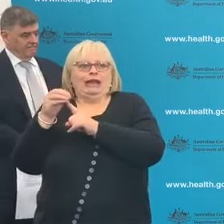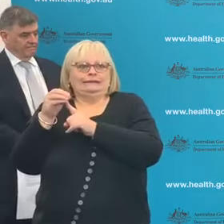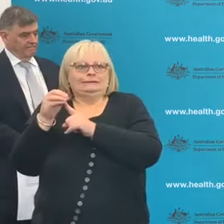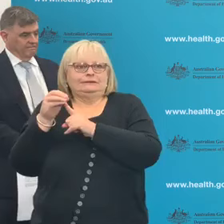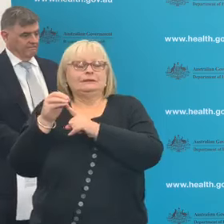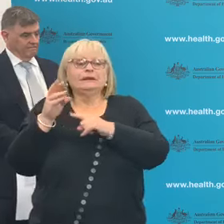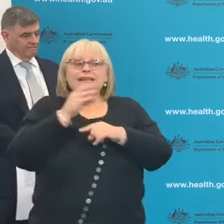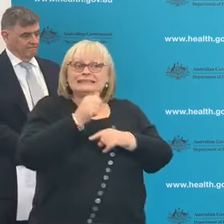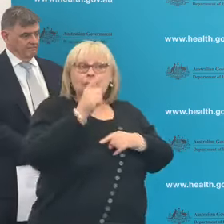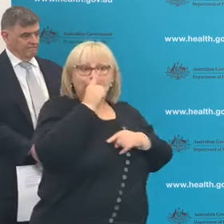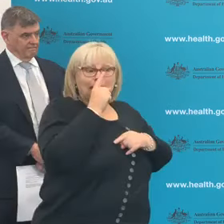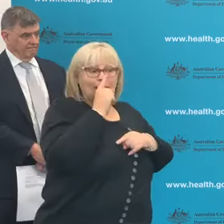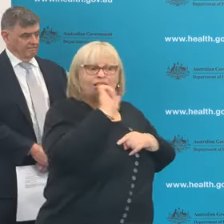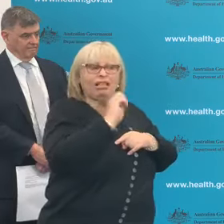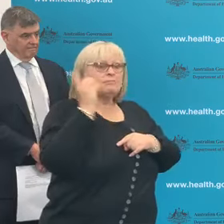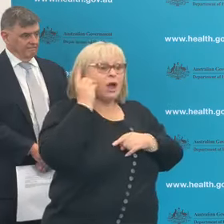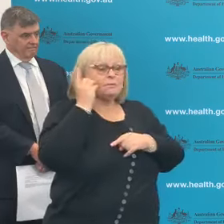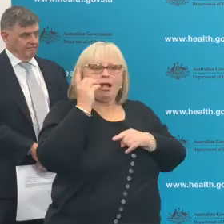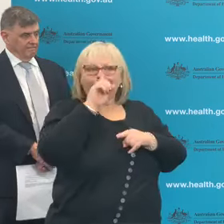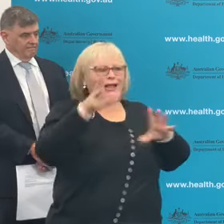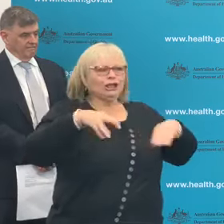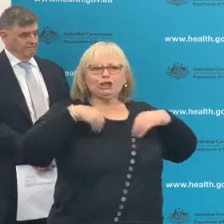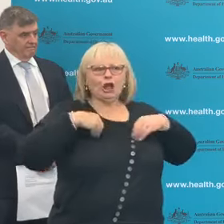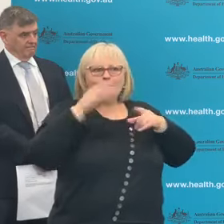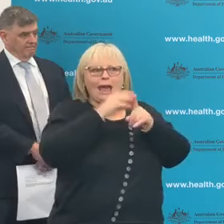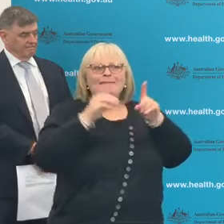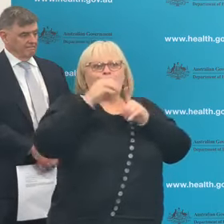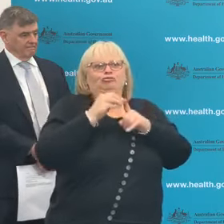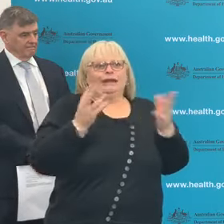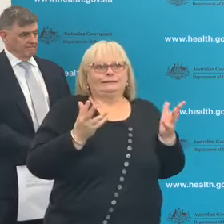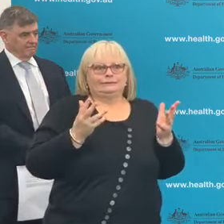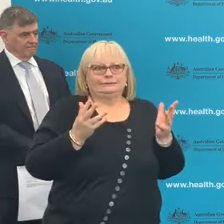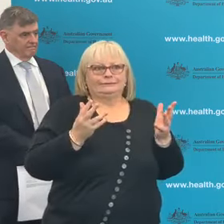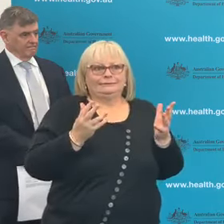will not handle an upgrade, so we need to cater for a